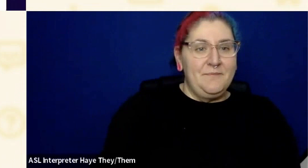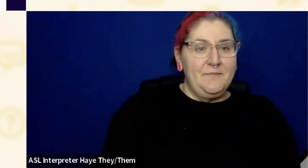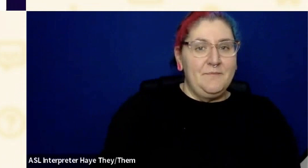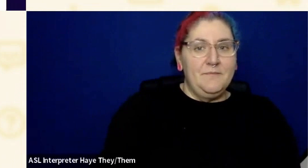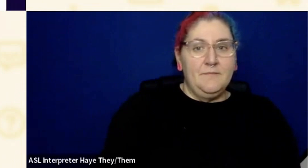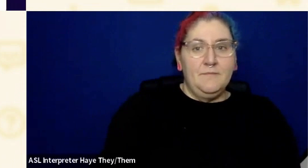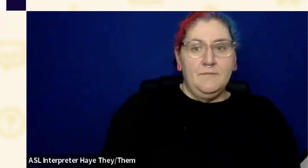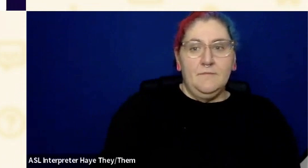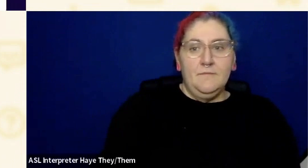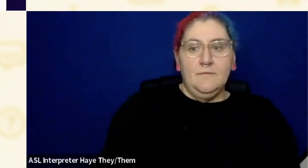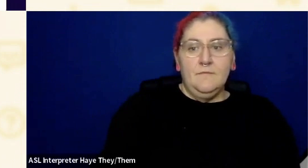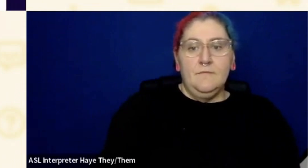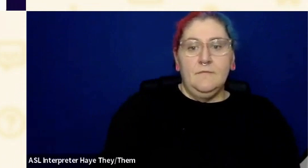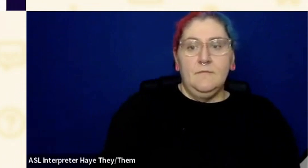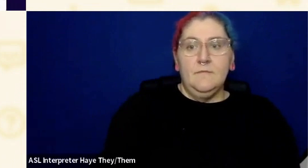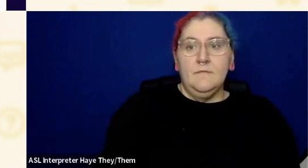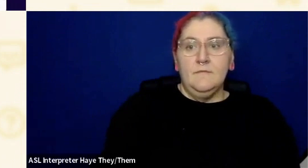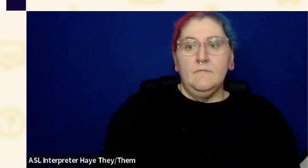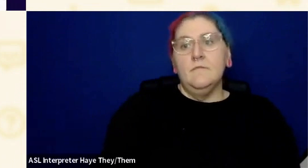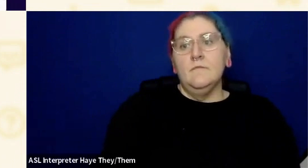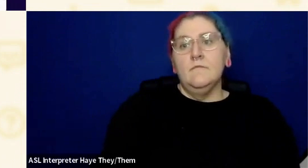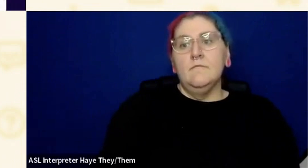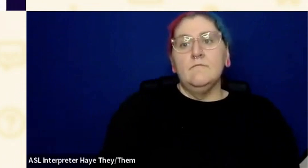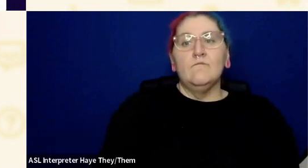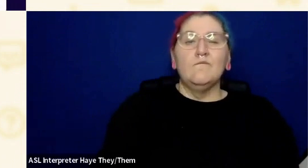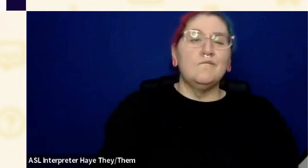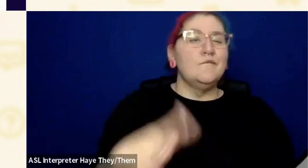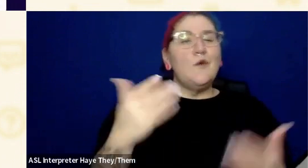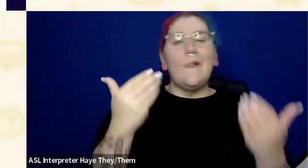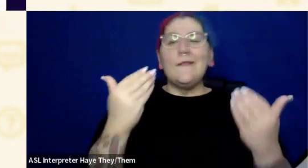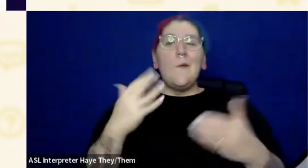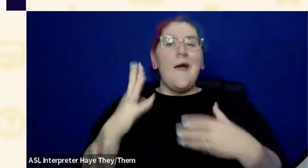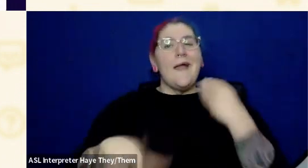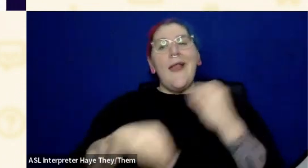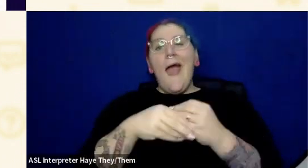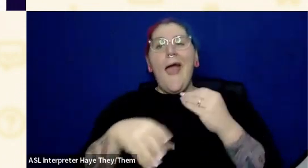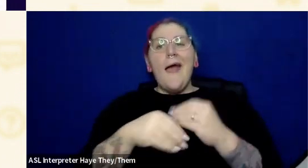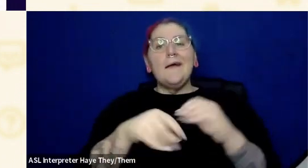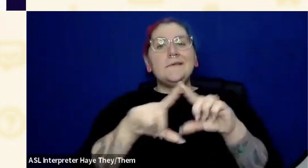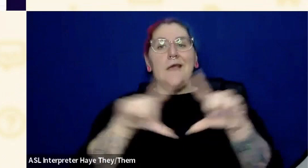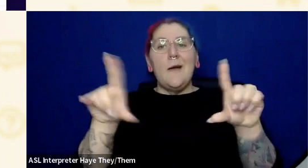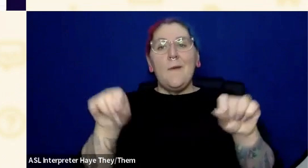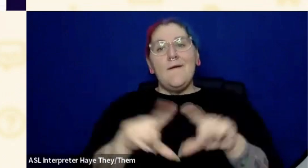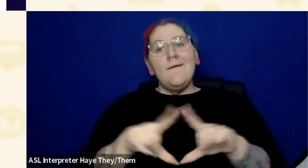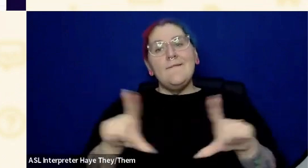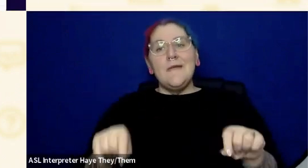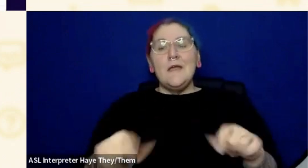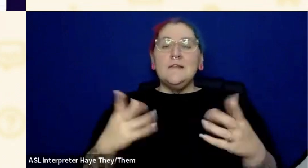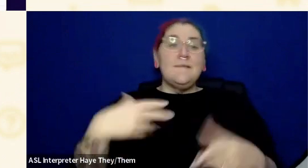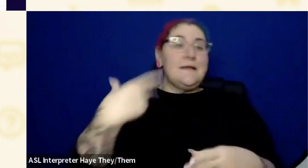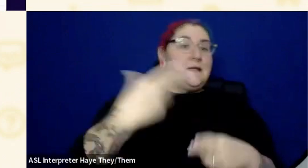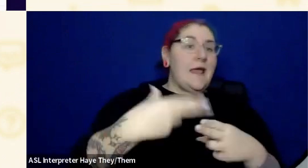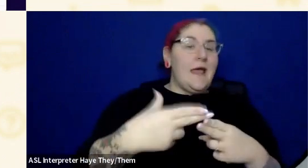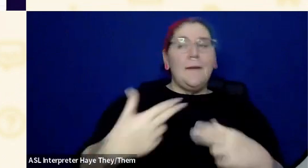and an Address field, maybe we want to know what days of the week people are available for,